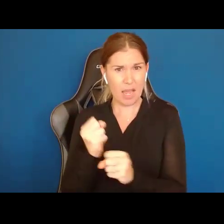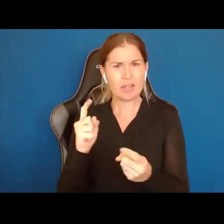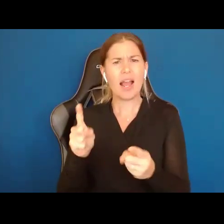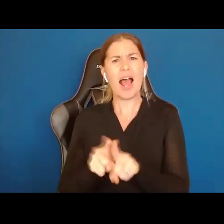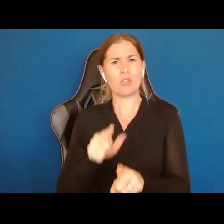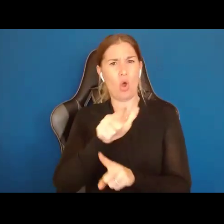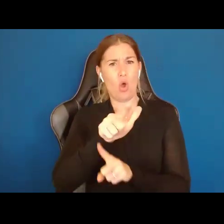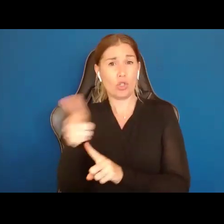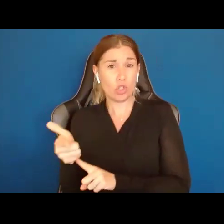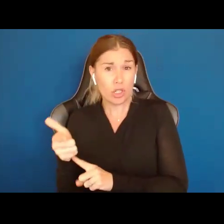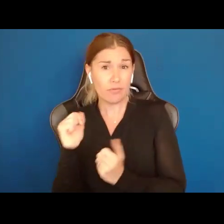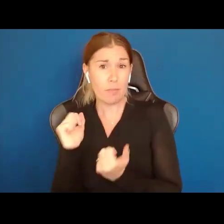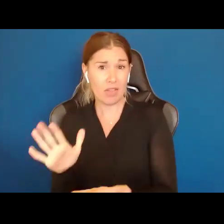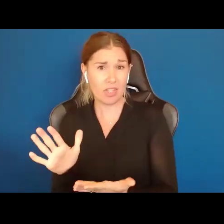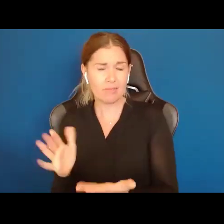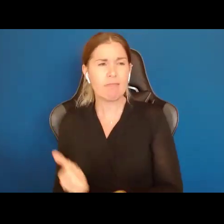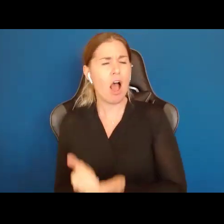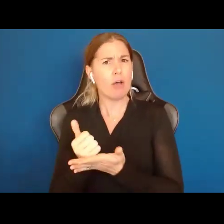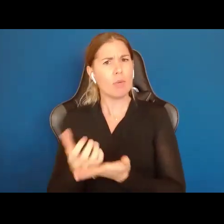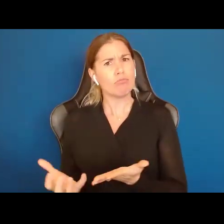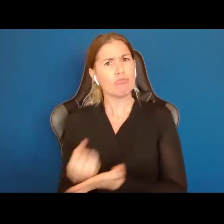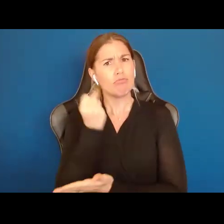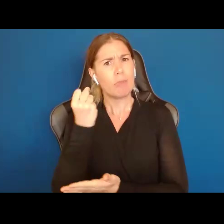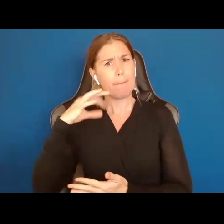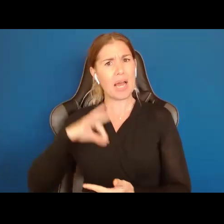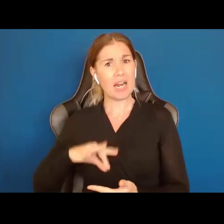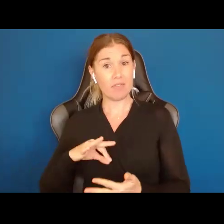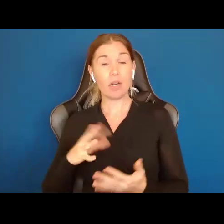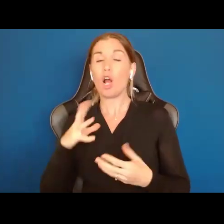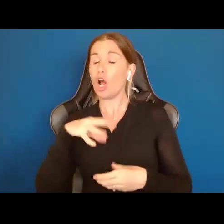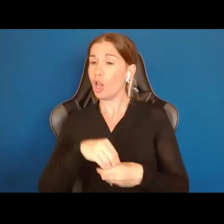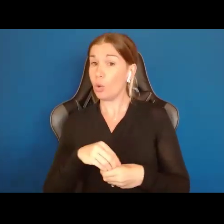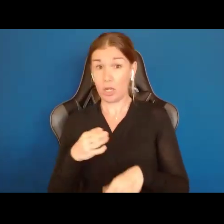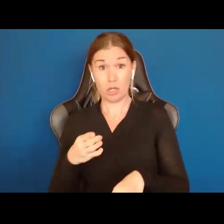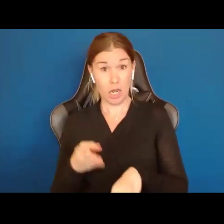To help them reap the benefits including enhanced employment that come with self determination.